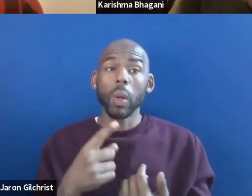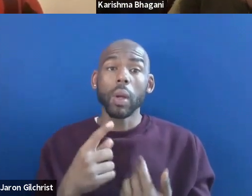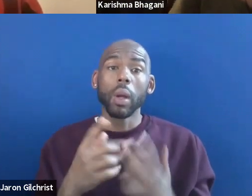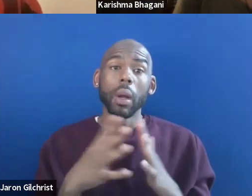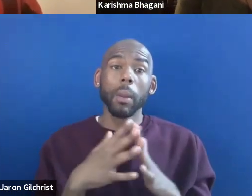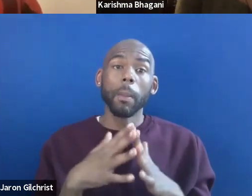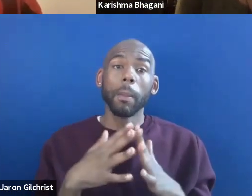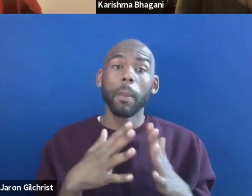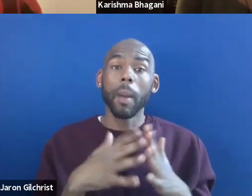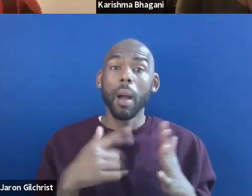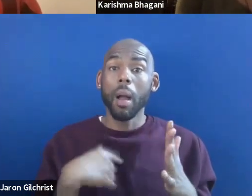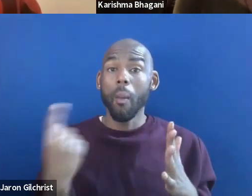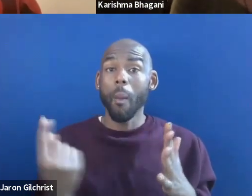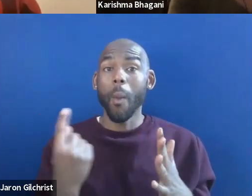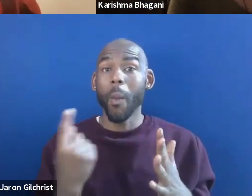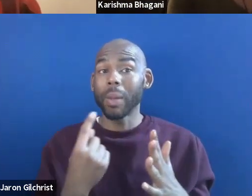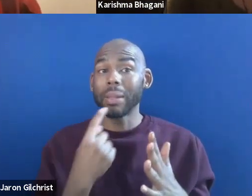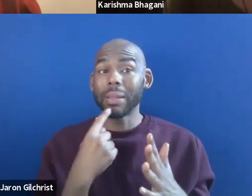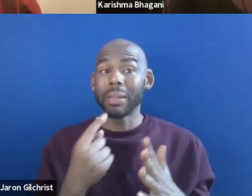I always say in South Africa